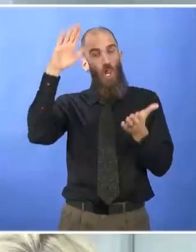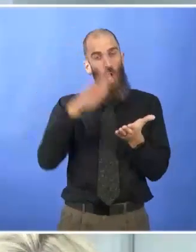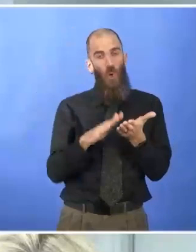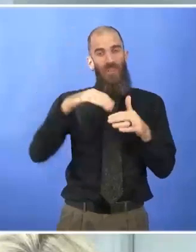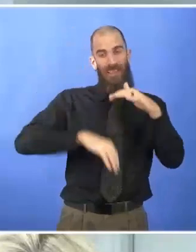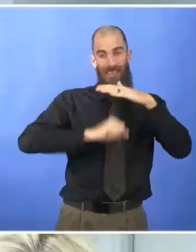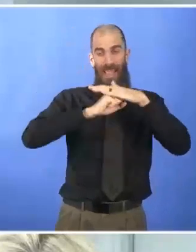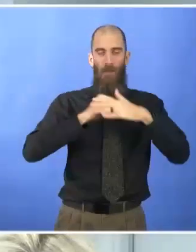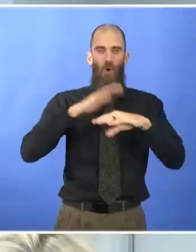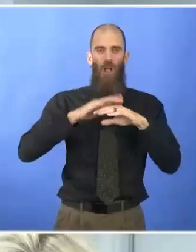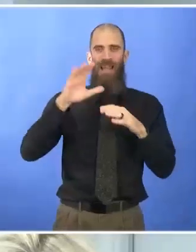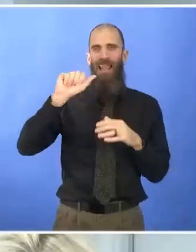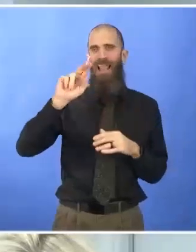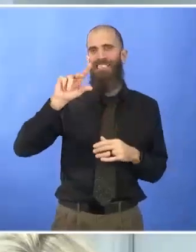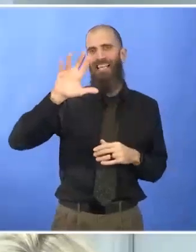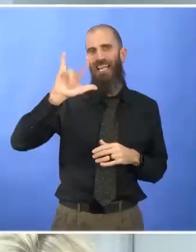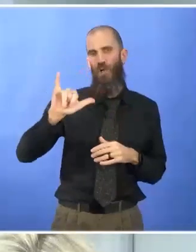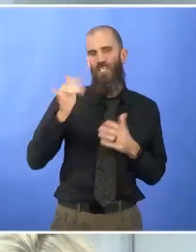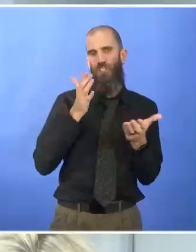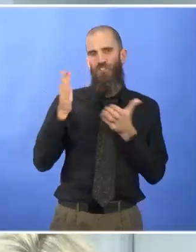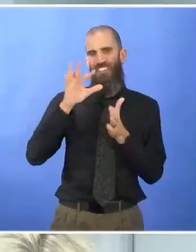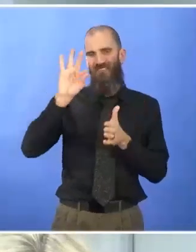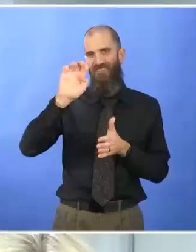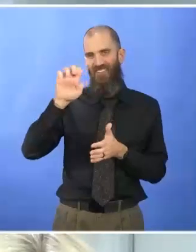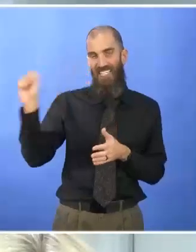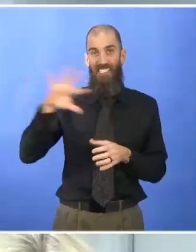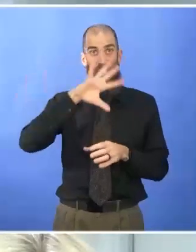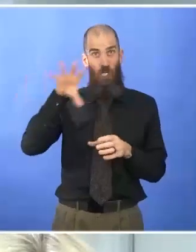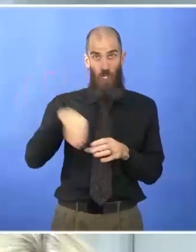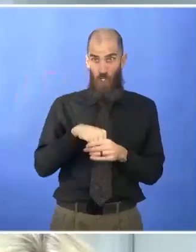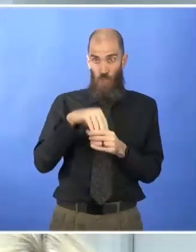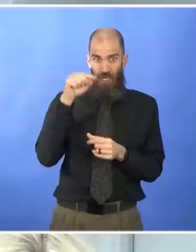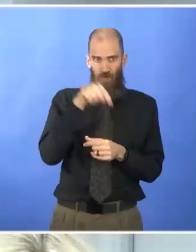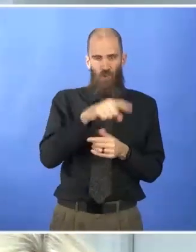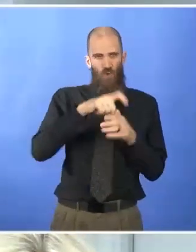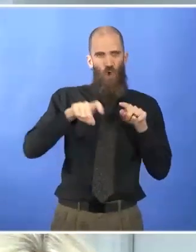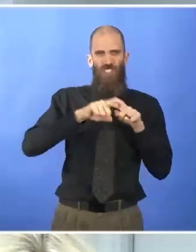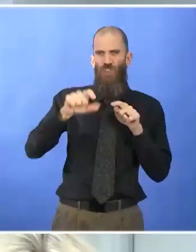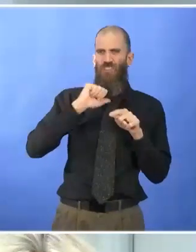PROVIDER TO THREE DOLLARS WITH THE PAYMENT MADE WITH AN